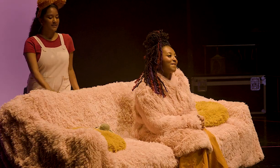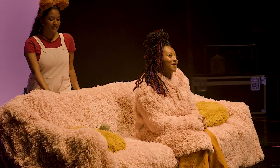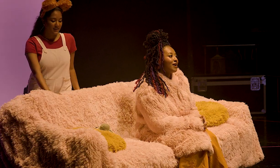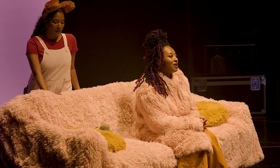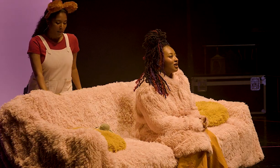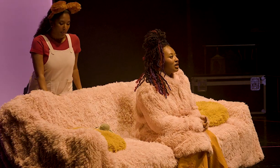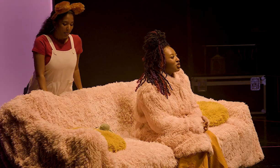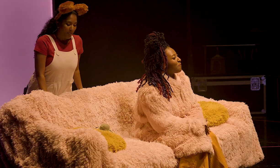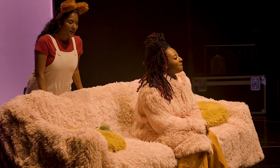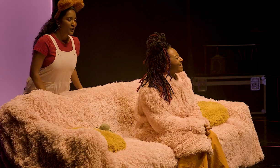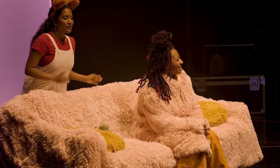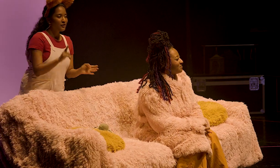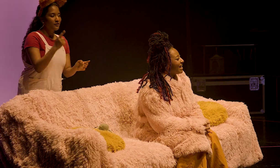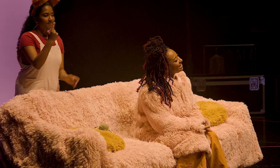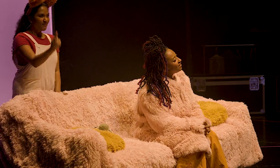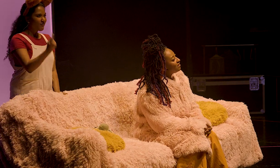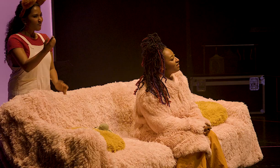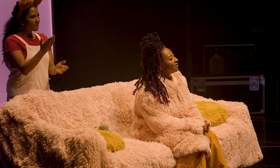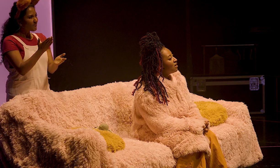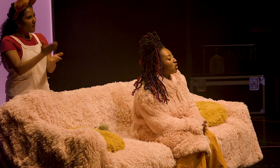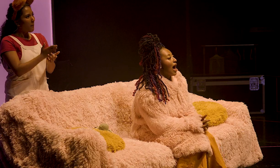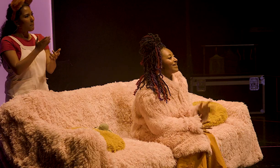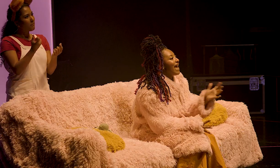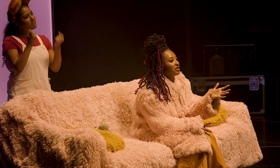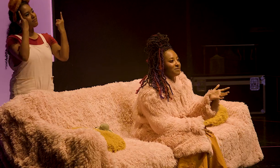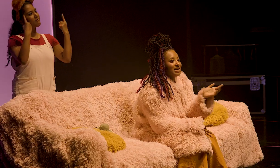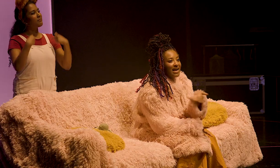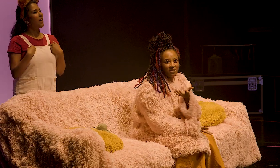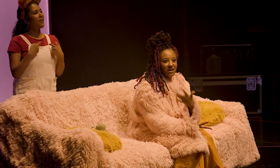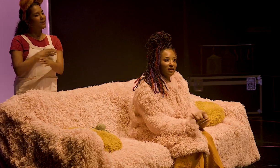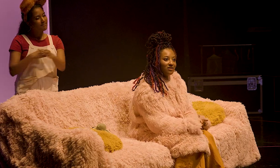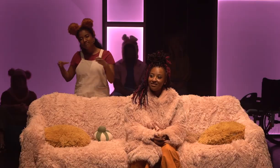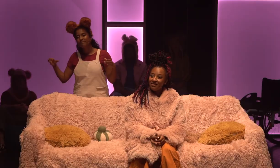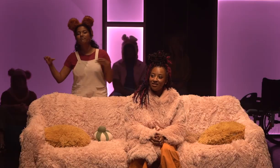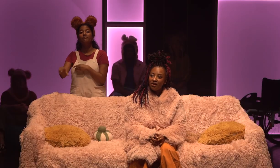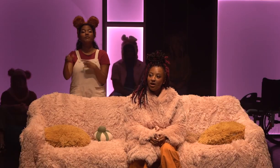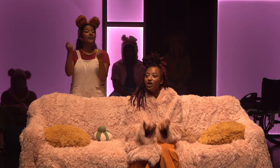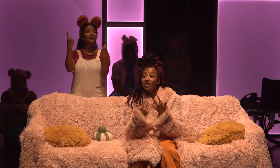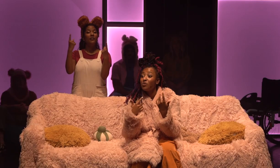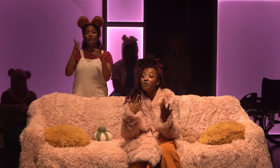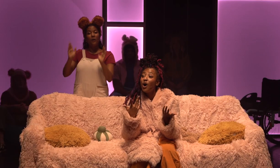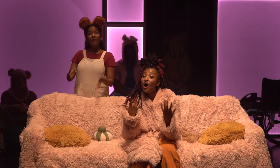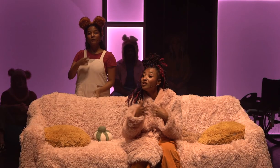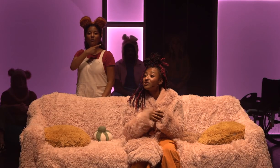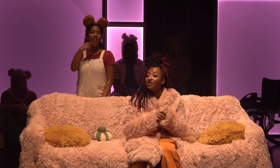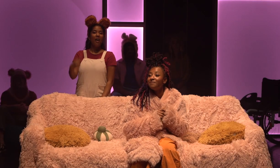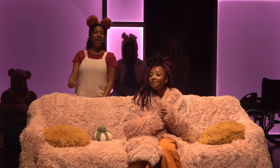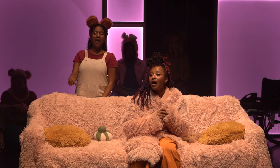is like she proper gets me. Like, gets me, gets me. I don't need to wear a mask. I